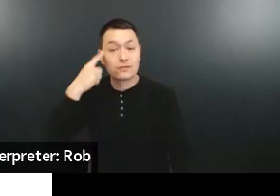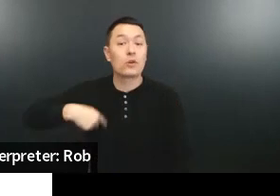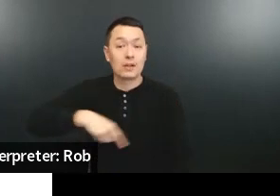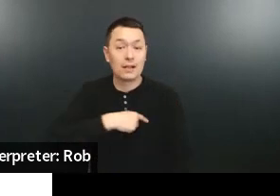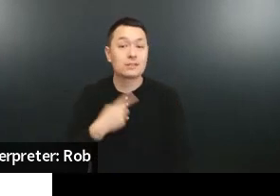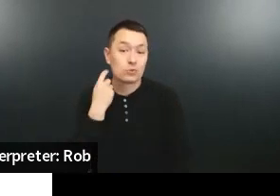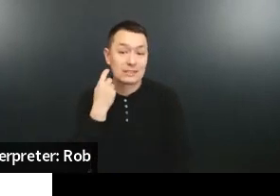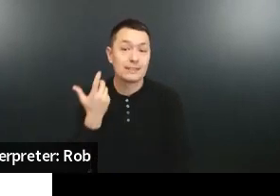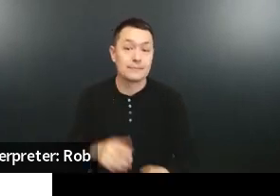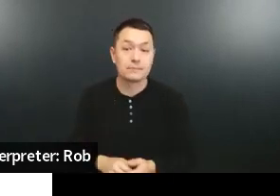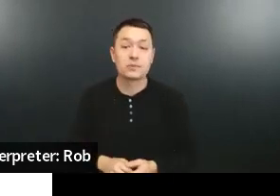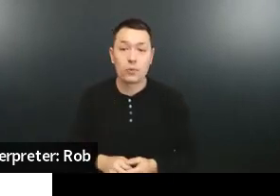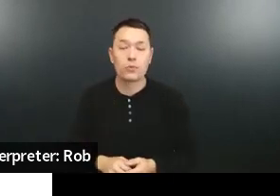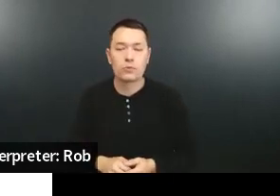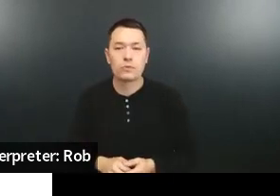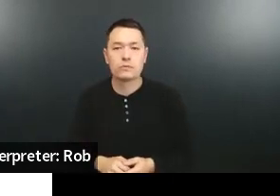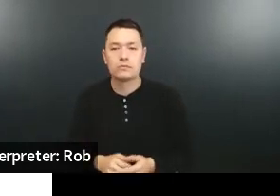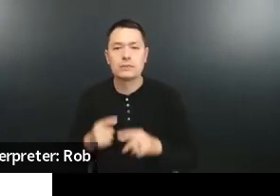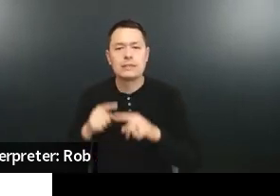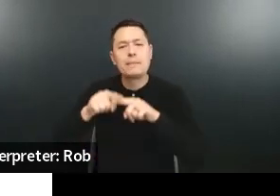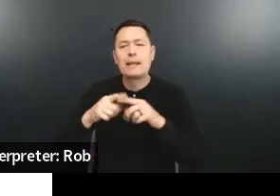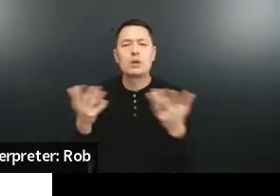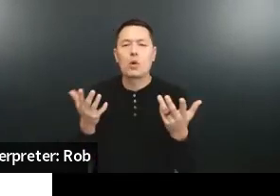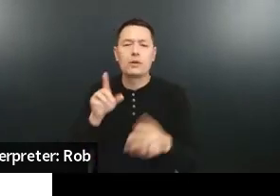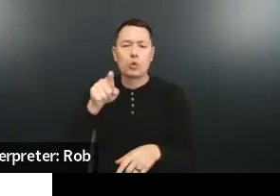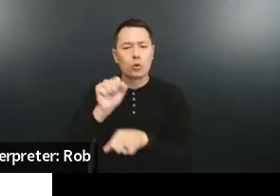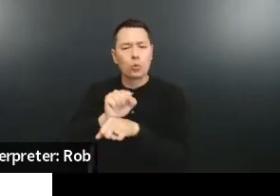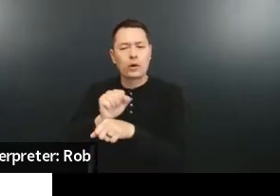And so these depending on what you're working on, and CTE, we've